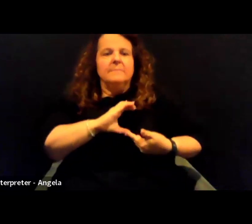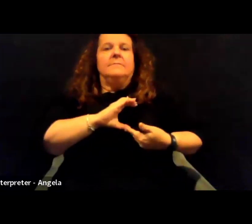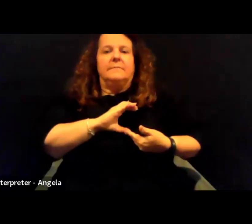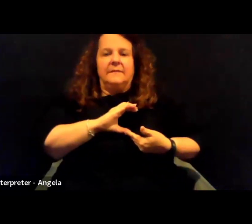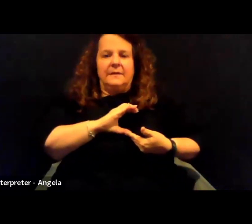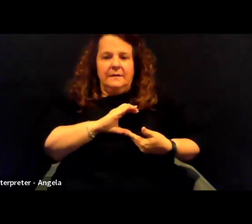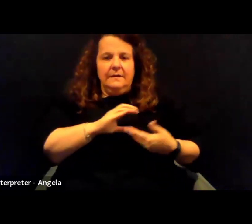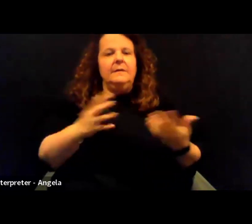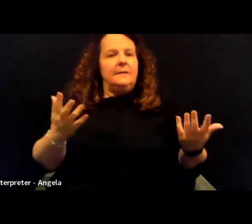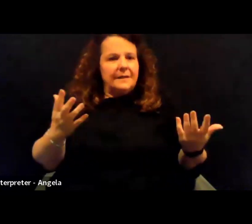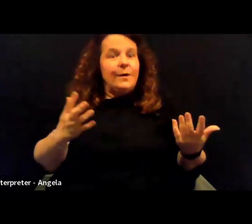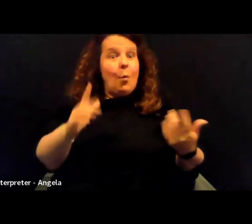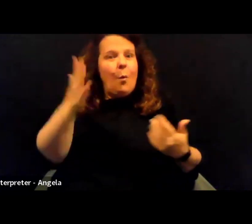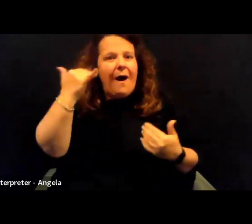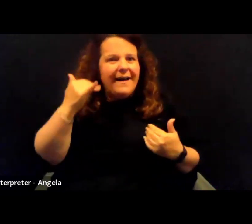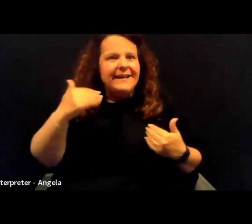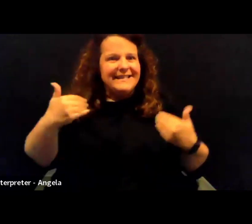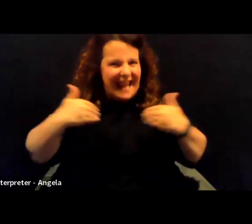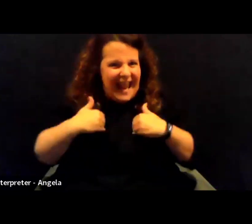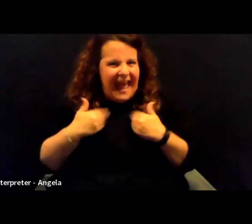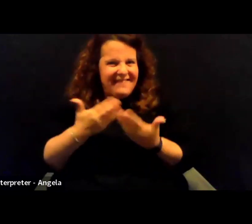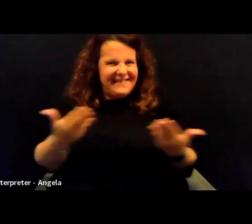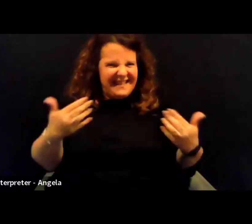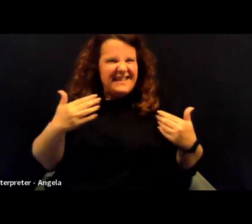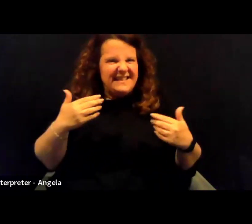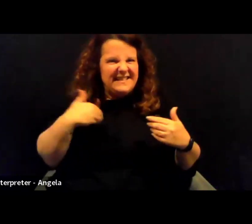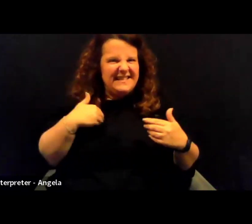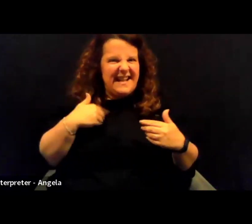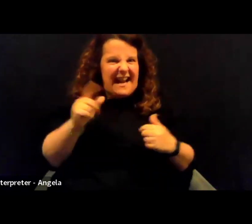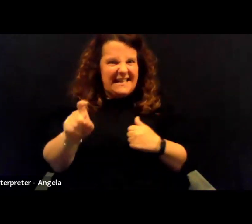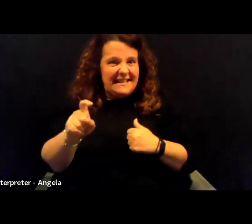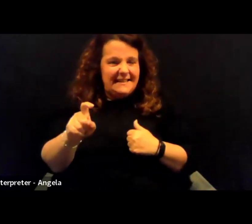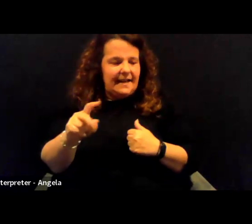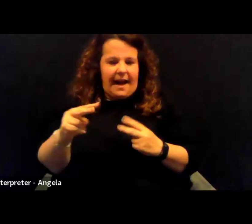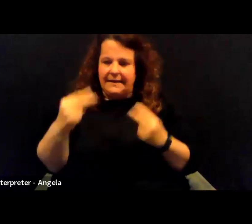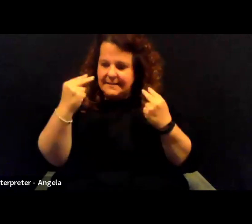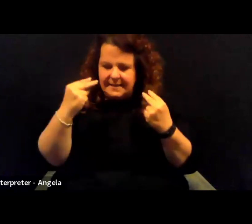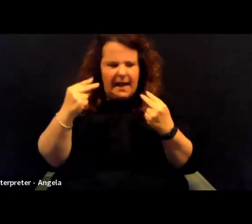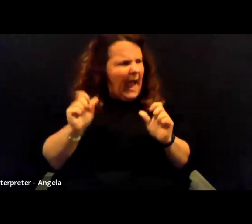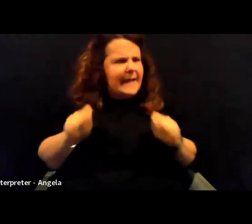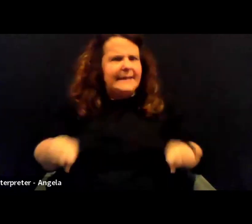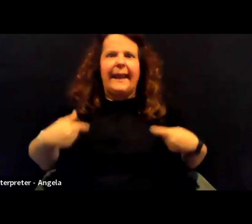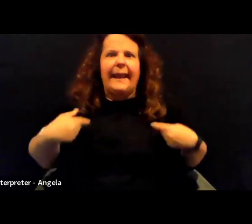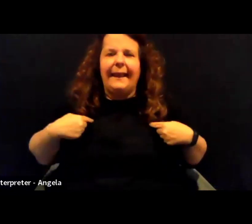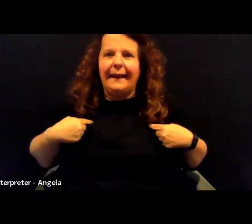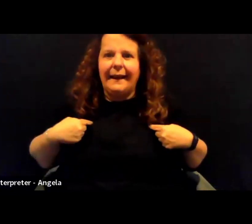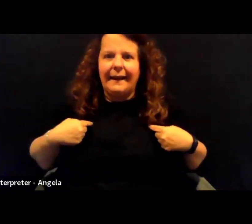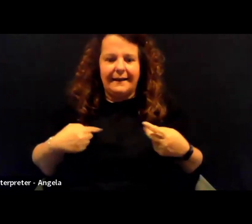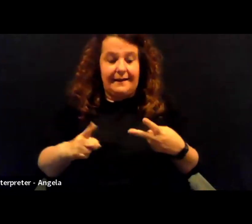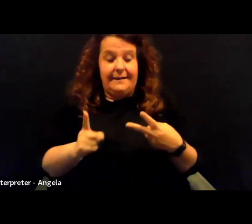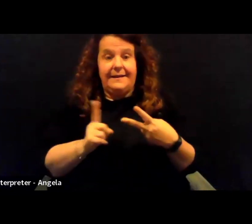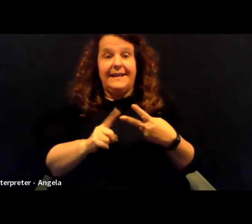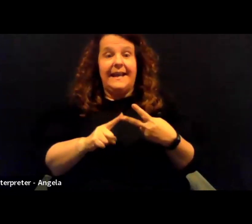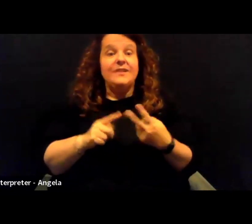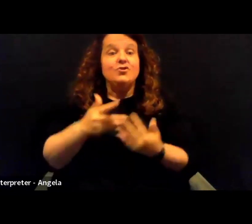that I needed and I could feel what that felt like and observe my own capacity. And two, that surrounded me with people that